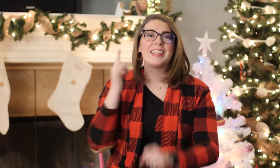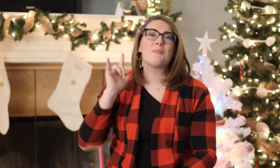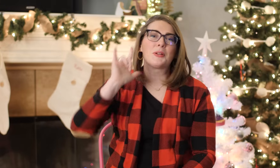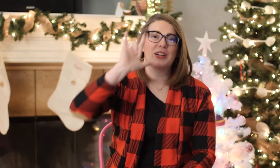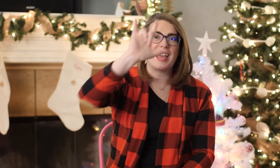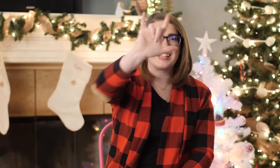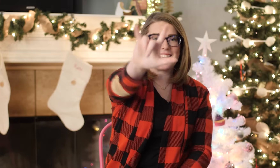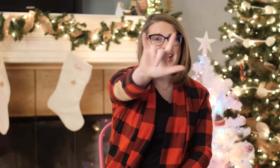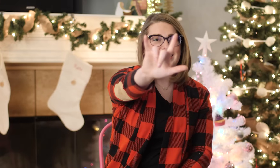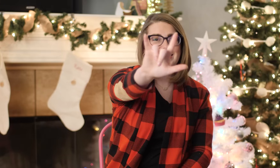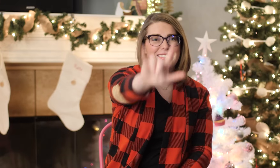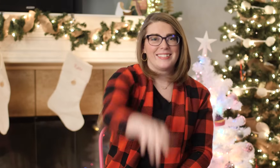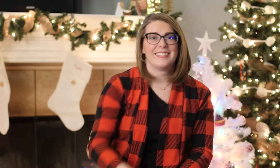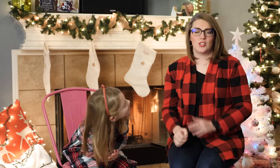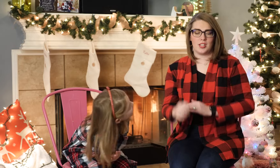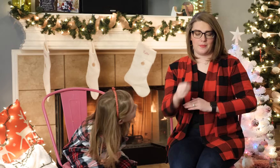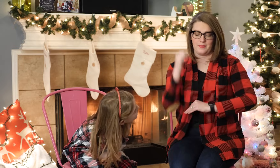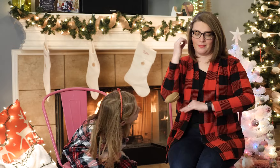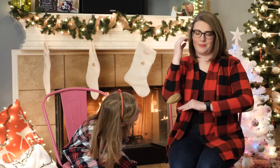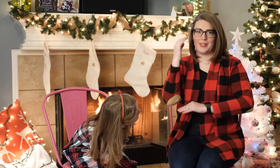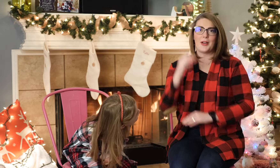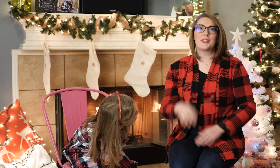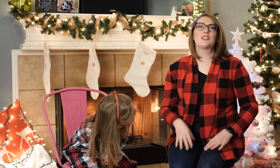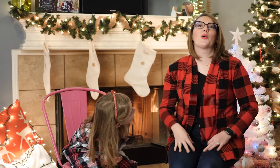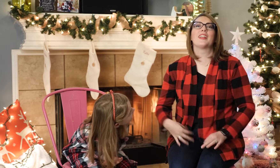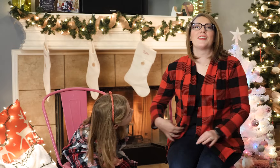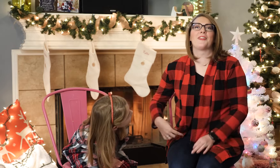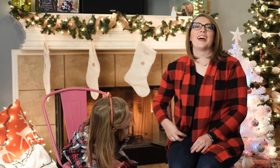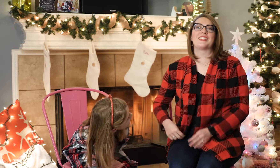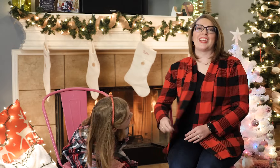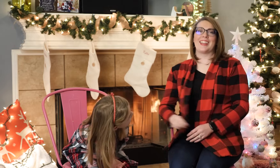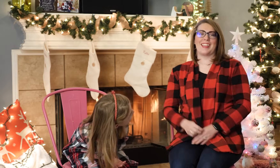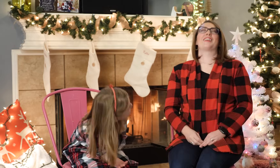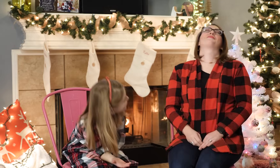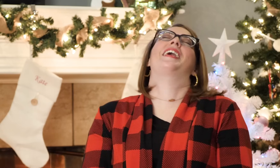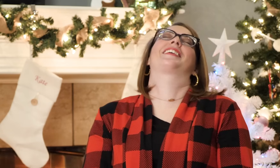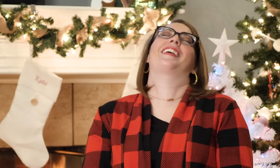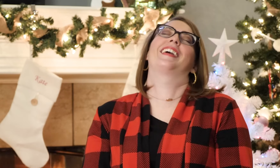Keep learning how to sign. Oh the toilet flushing in the background.